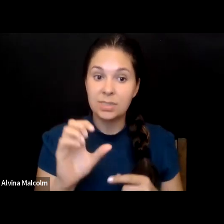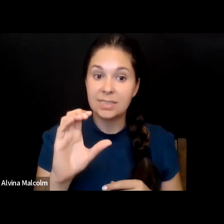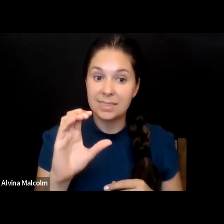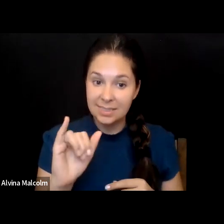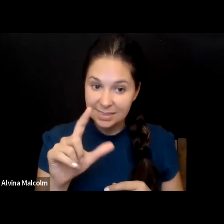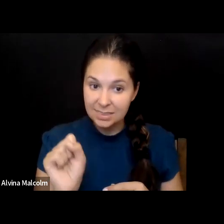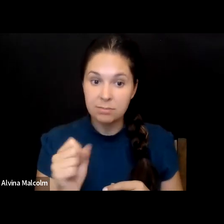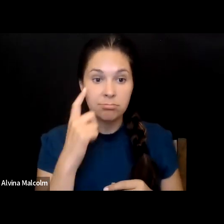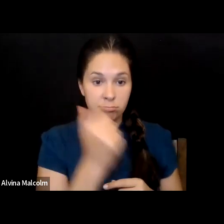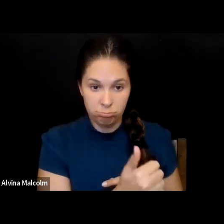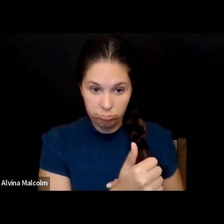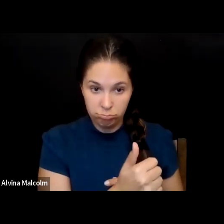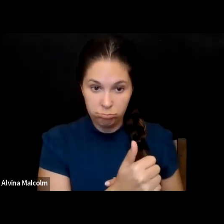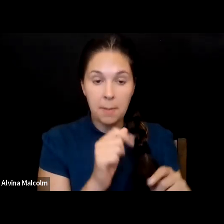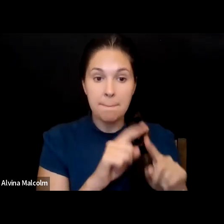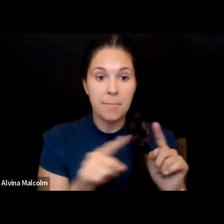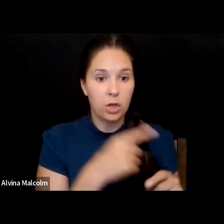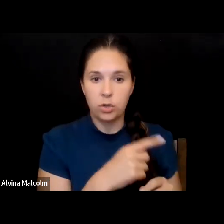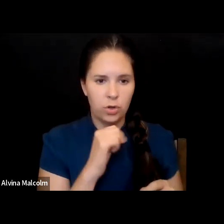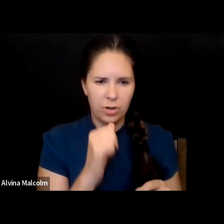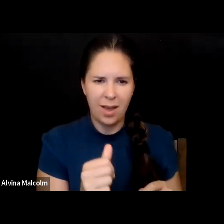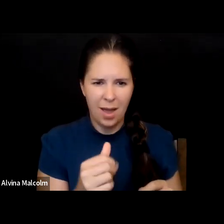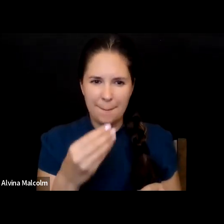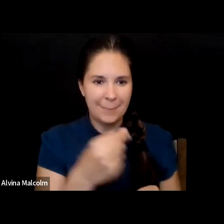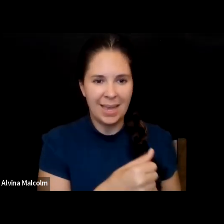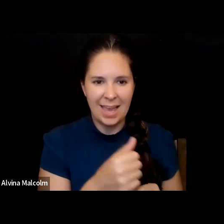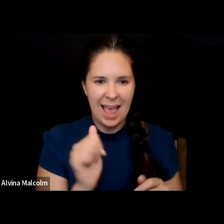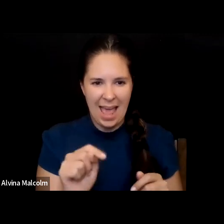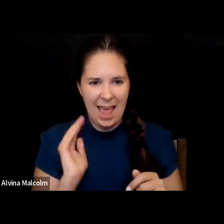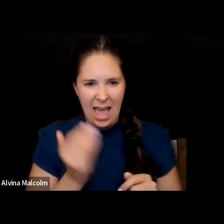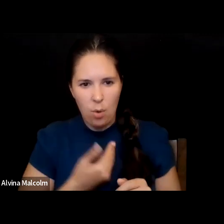to say, no, we appreciate your donation. If you want to send durable